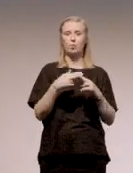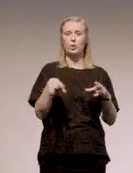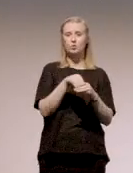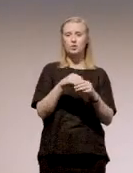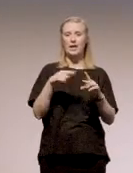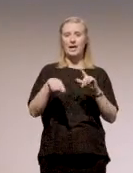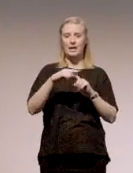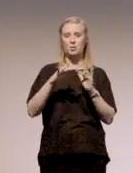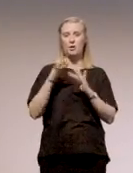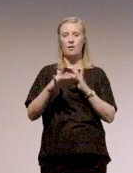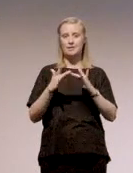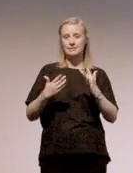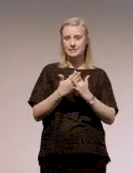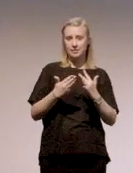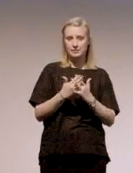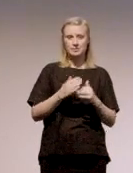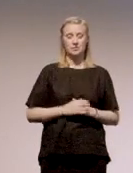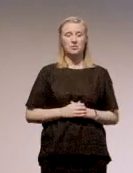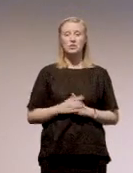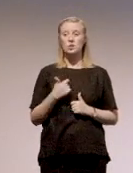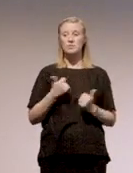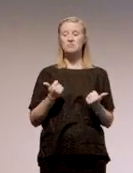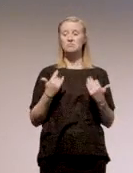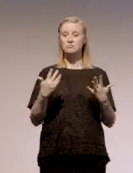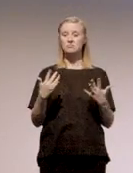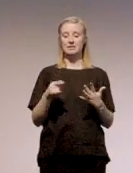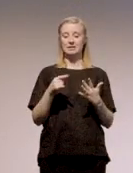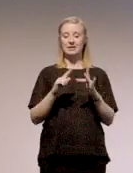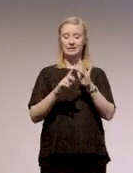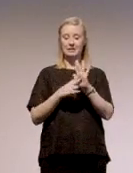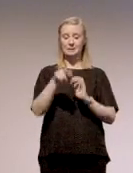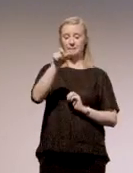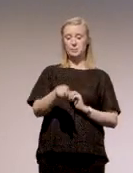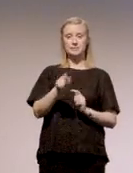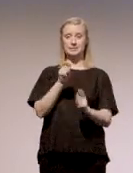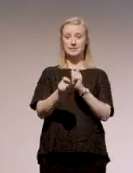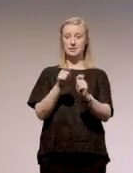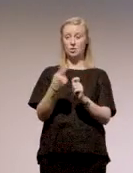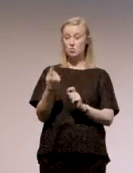So we did a range of in-person testing. Getting people with lived experience to use our current websites and